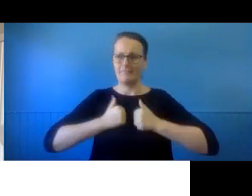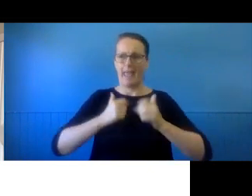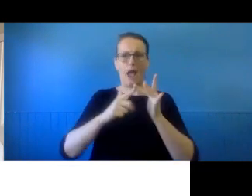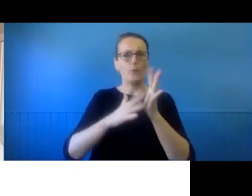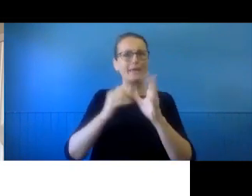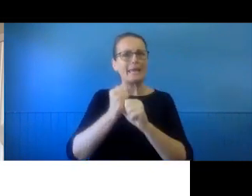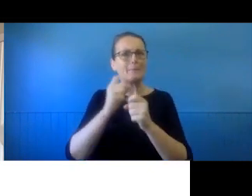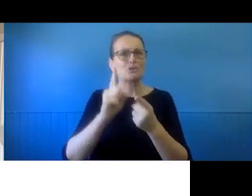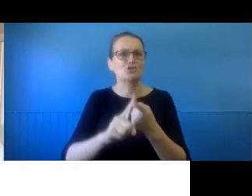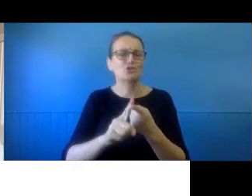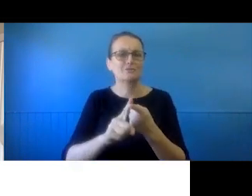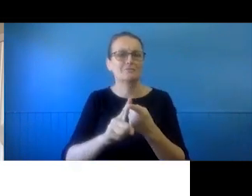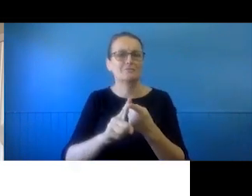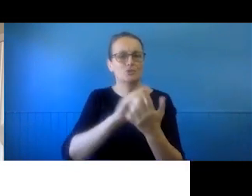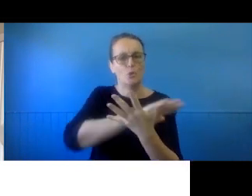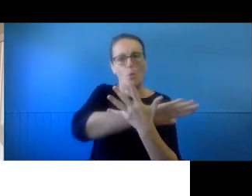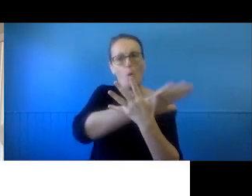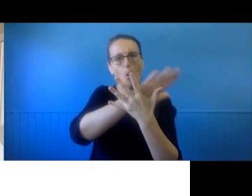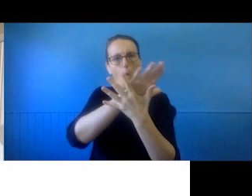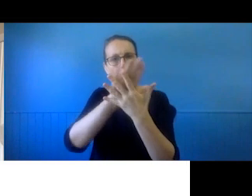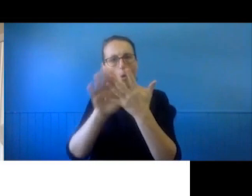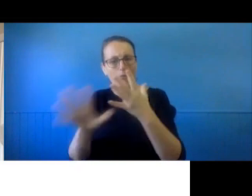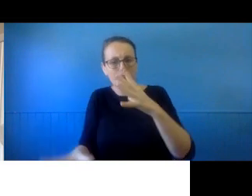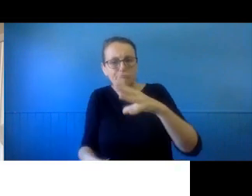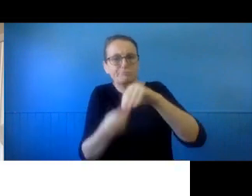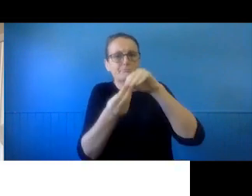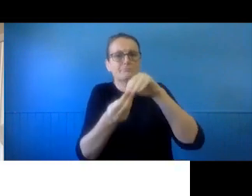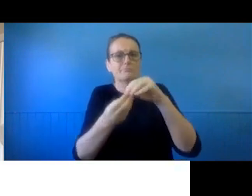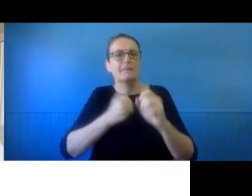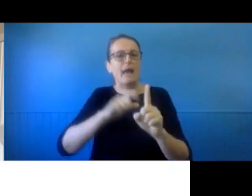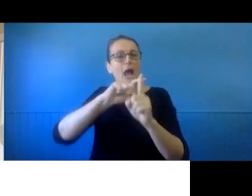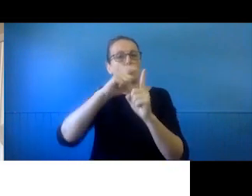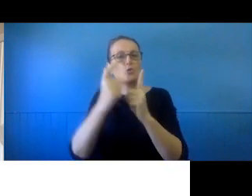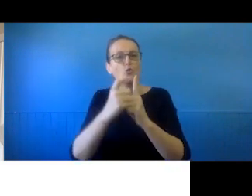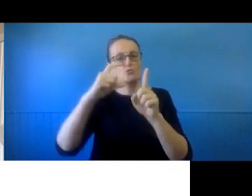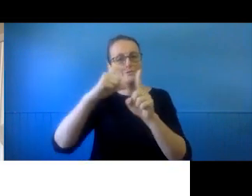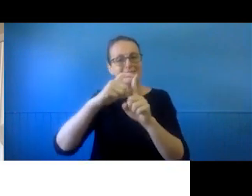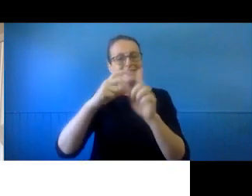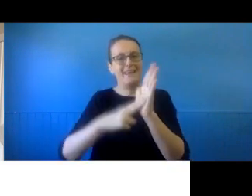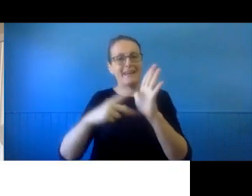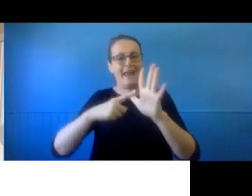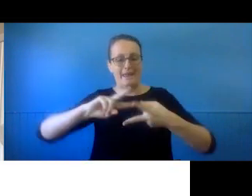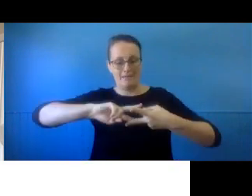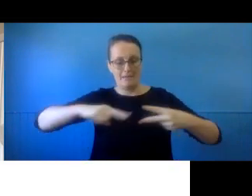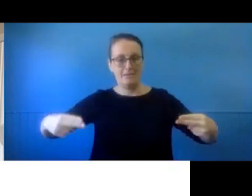call "parts of our cultural DNA". The core facets of who we are as